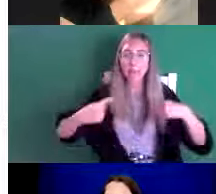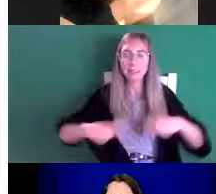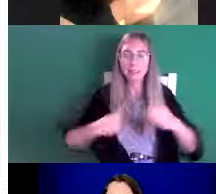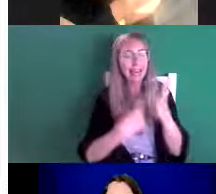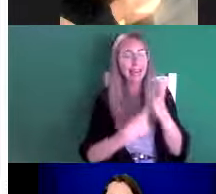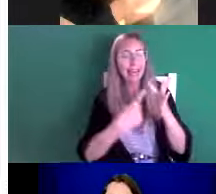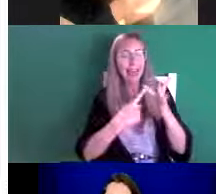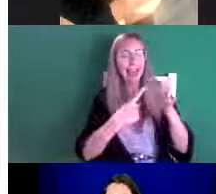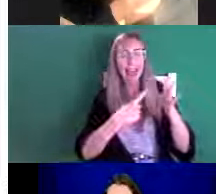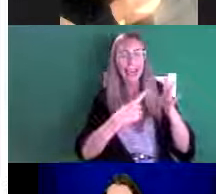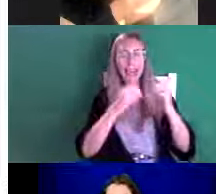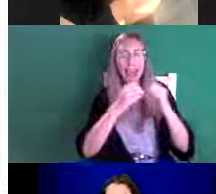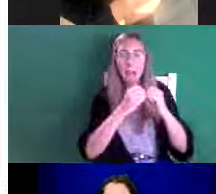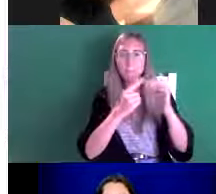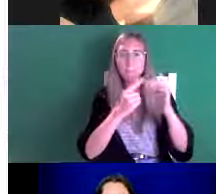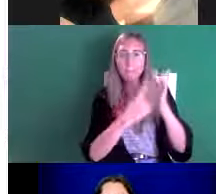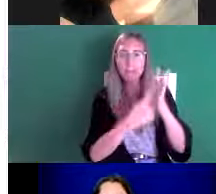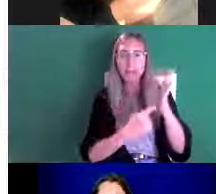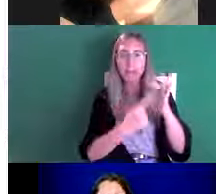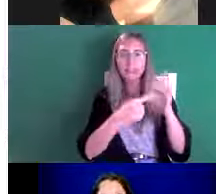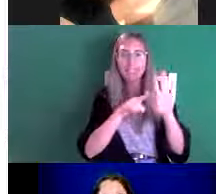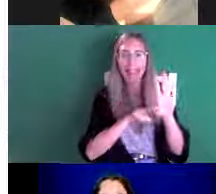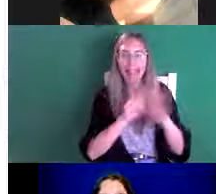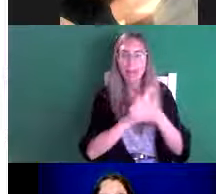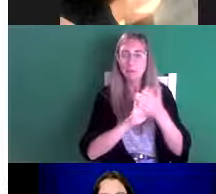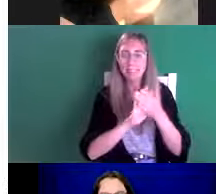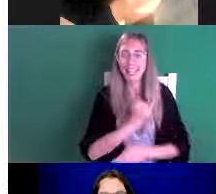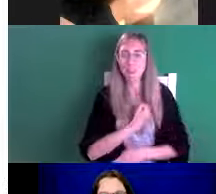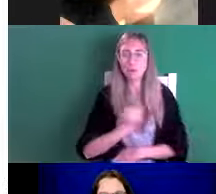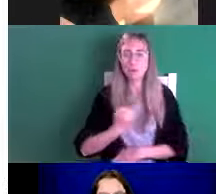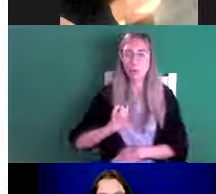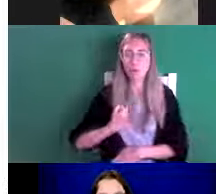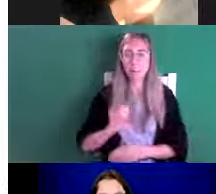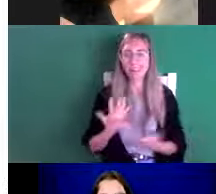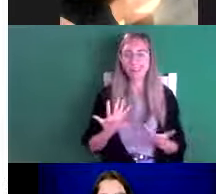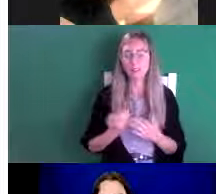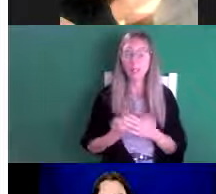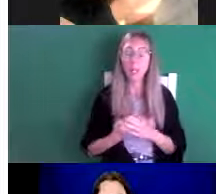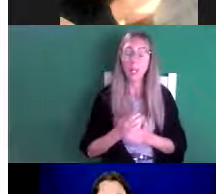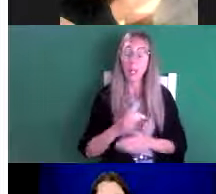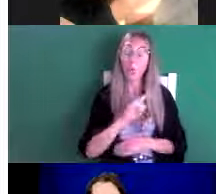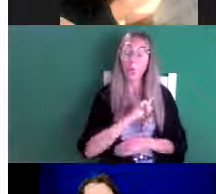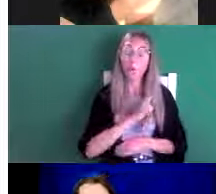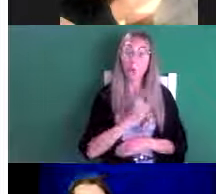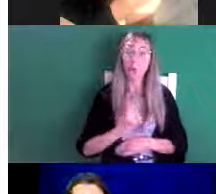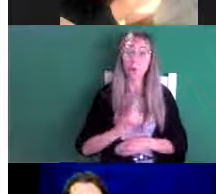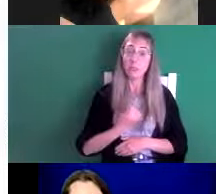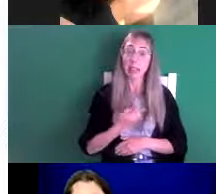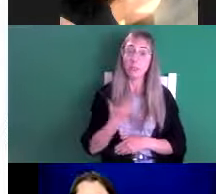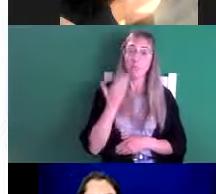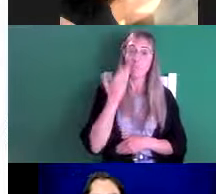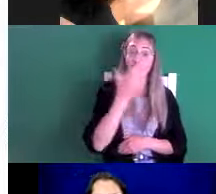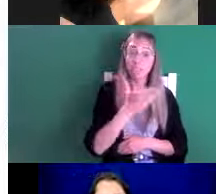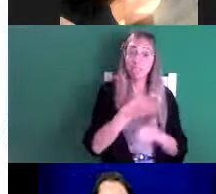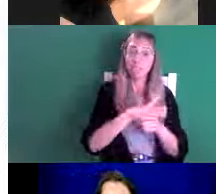yeah so because you're you will be in the gallery or in that space as a freelancer you're not